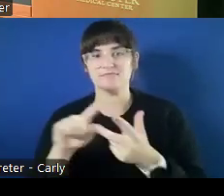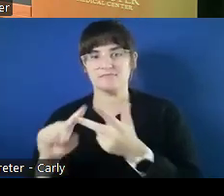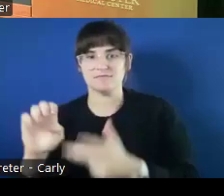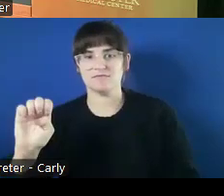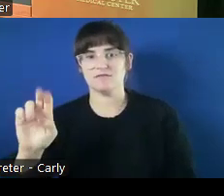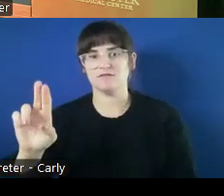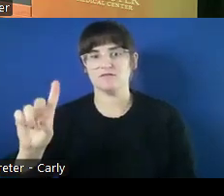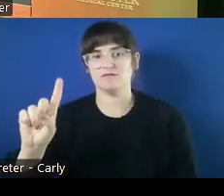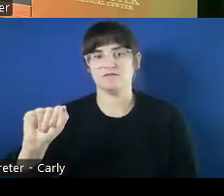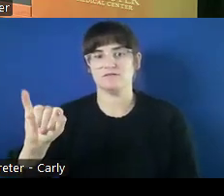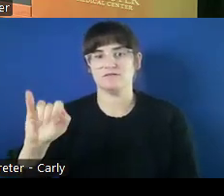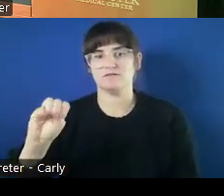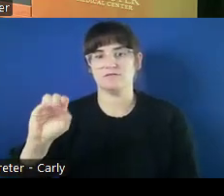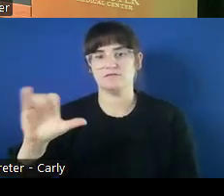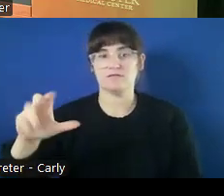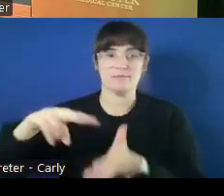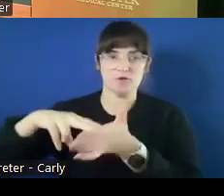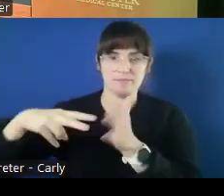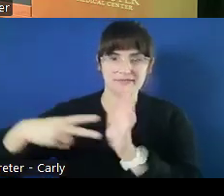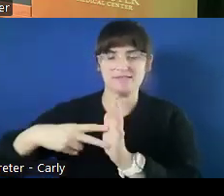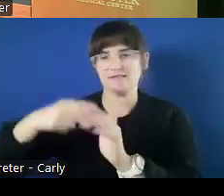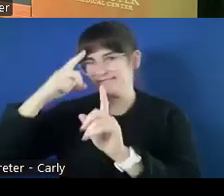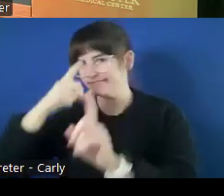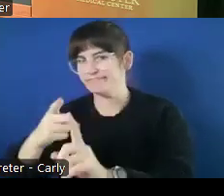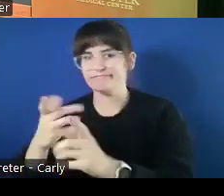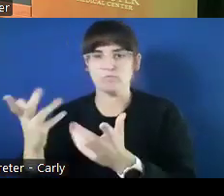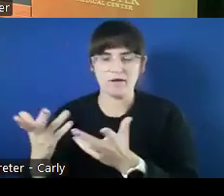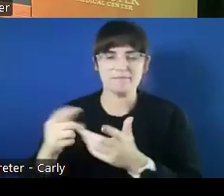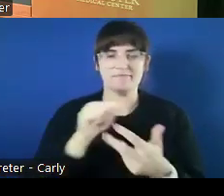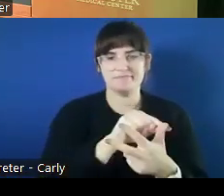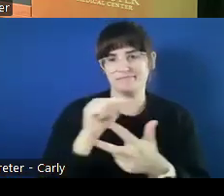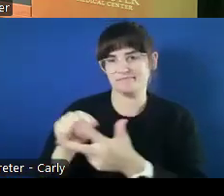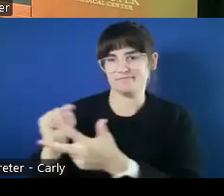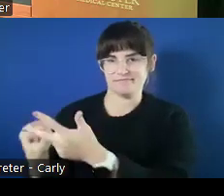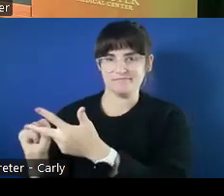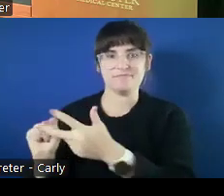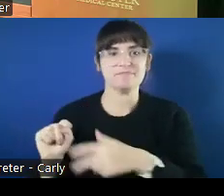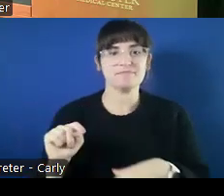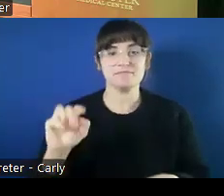which is kind of this purpose and meaning in terms of what this meta analysis looked like